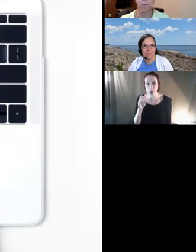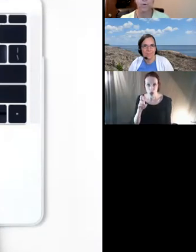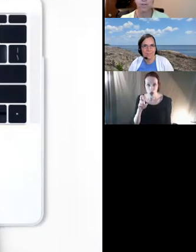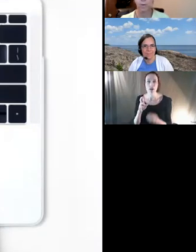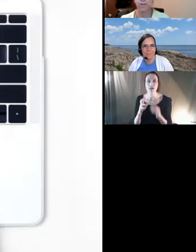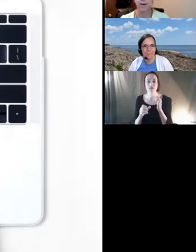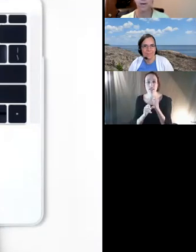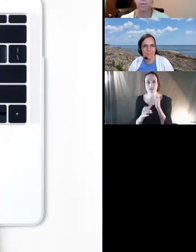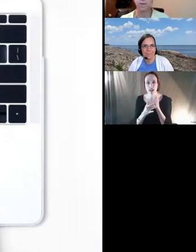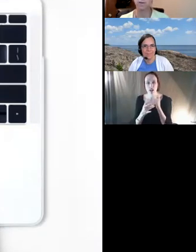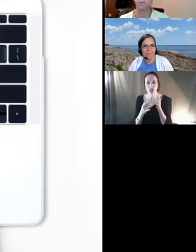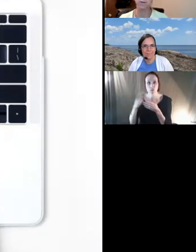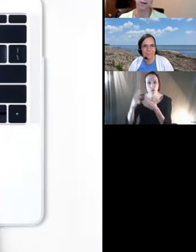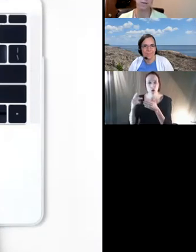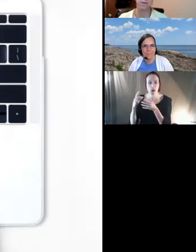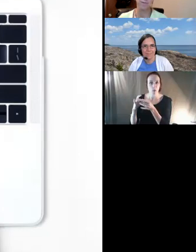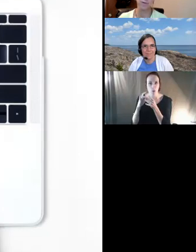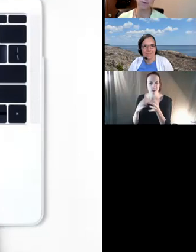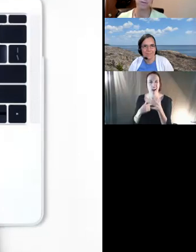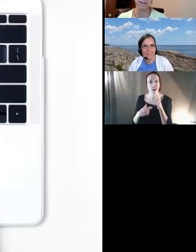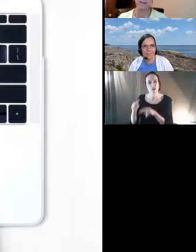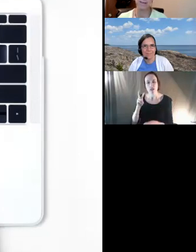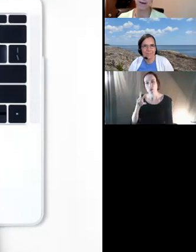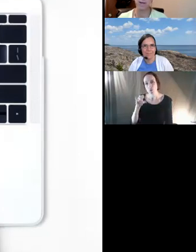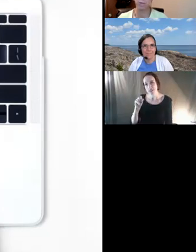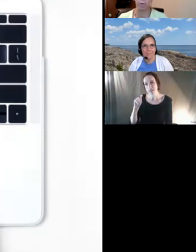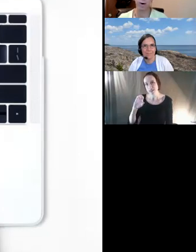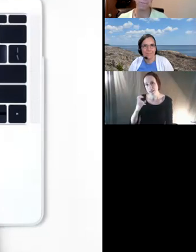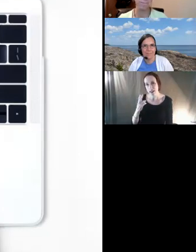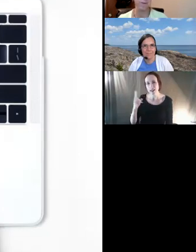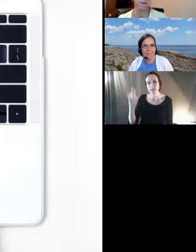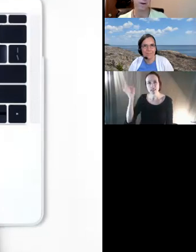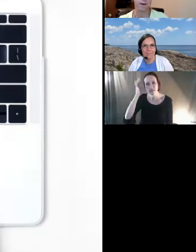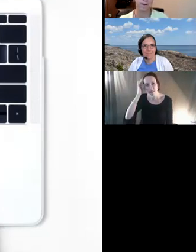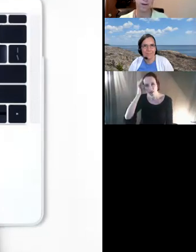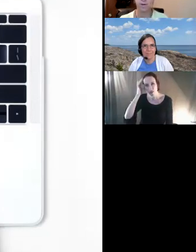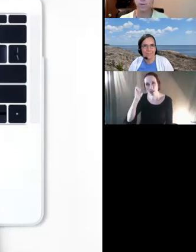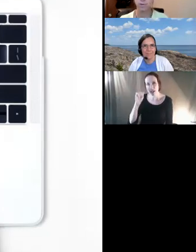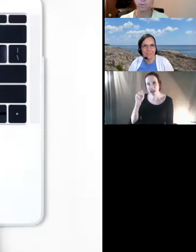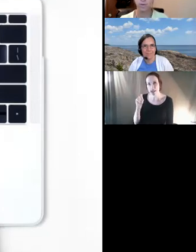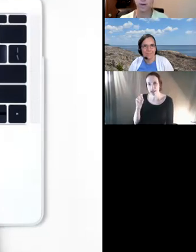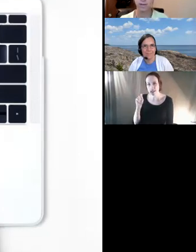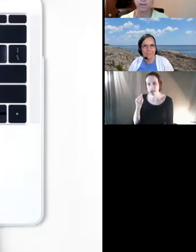I oversee WisTech, which is WisTech Assistive Technology, and that is through Wisconsin